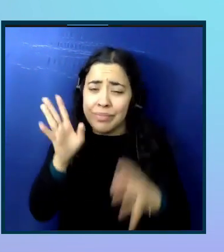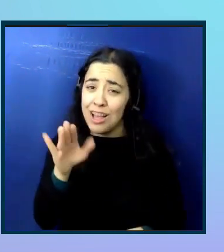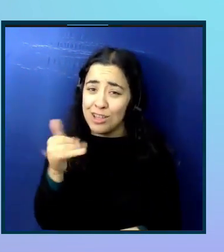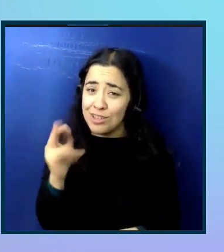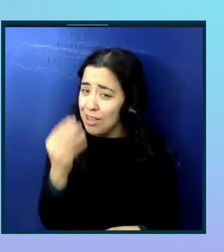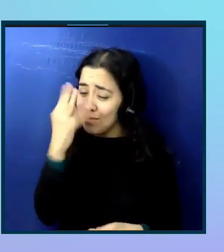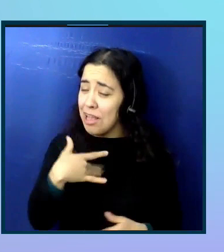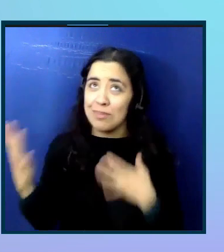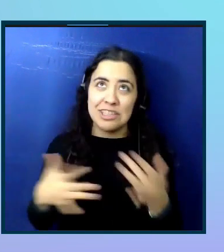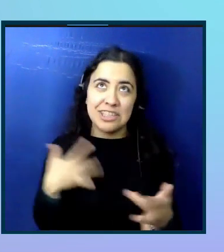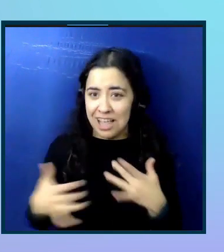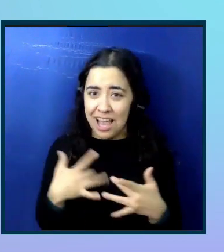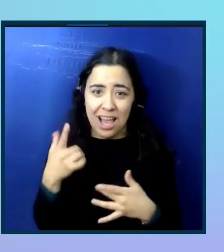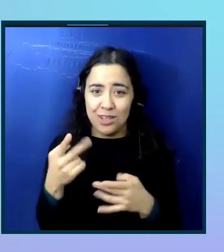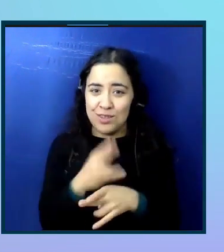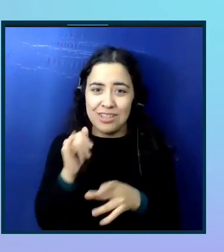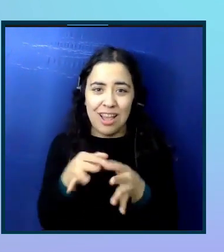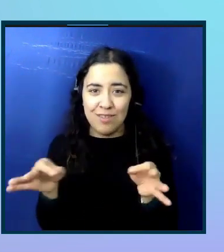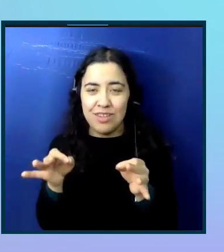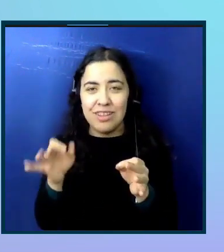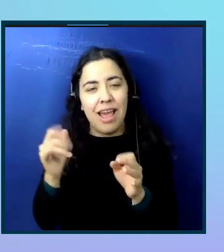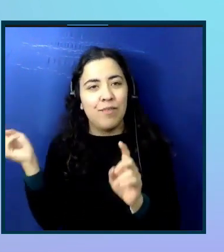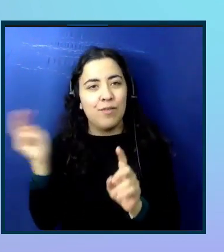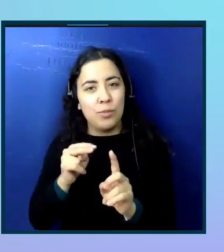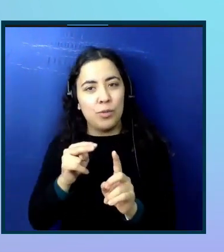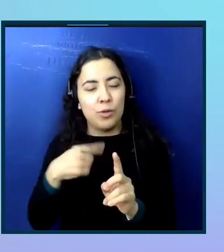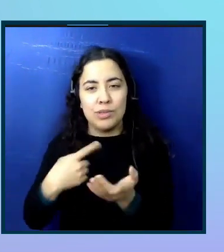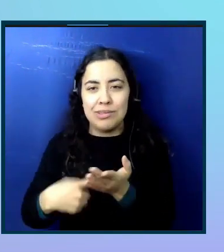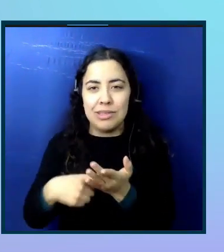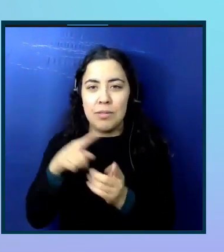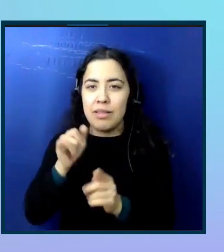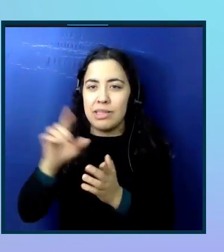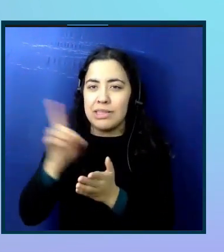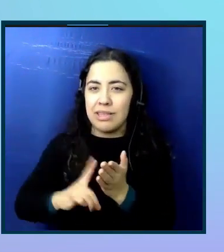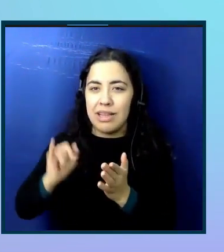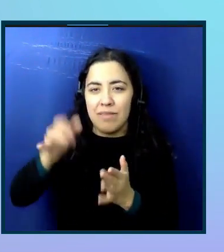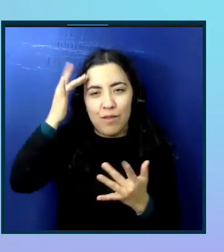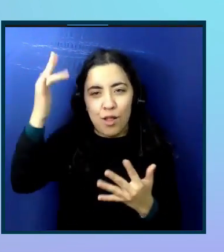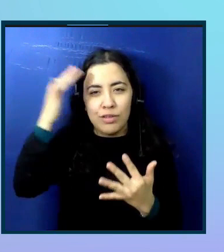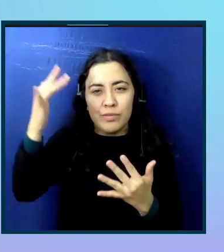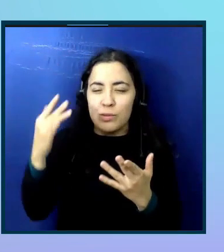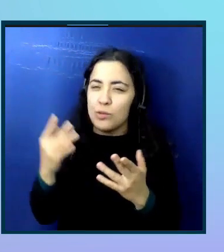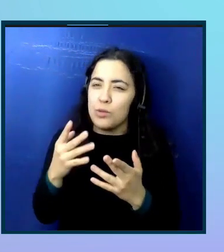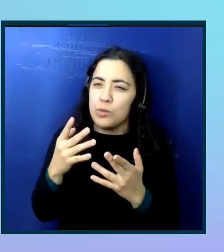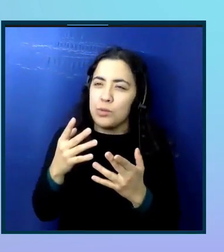when you used that framework when we talked about those design philosophies, is to truly play around with those,